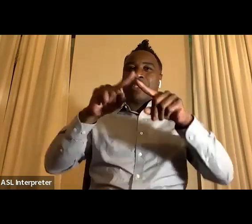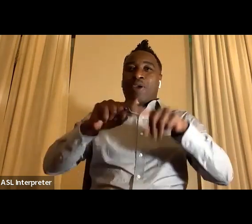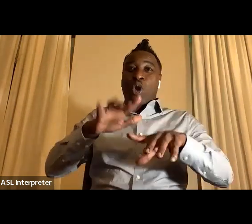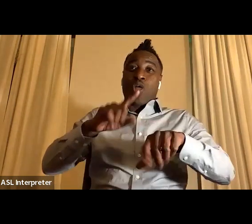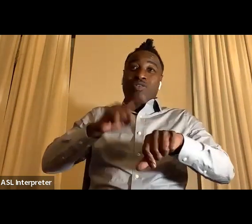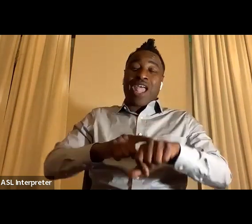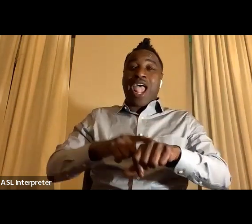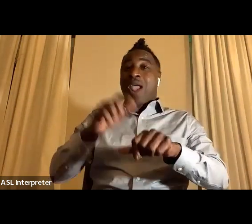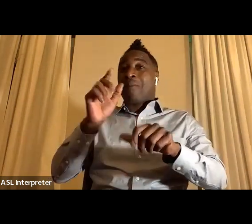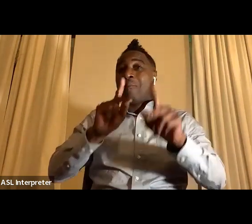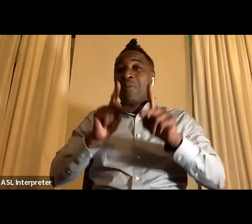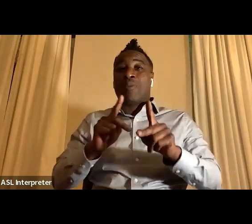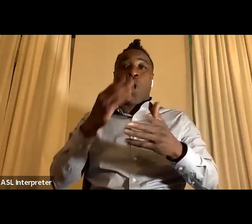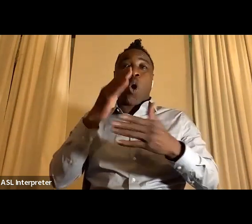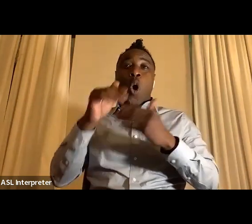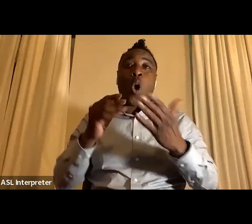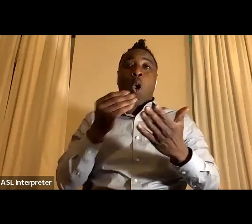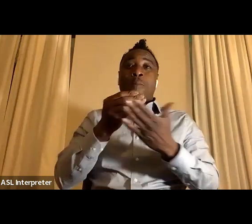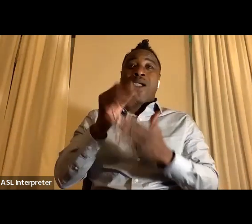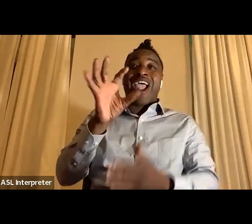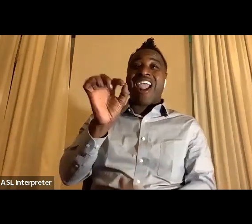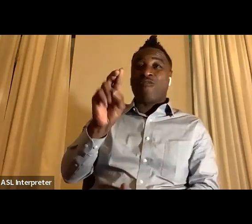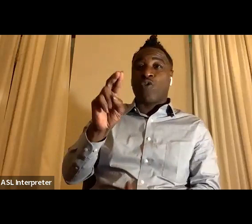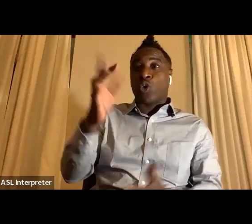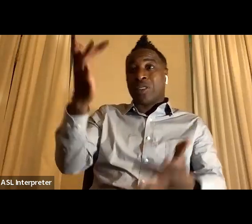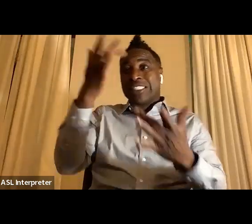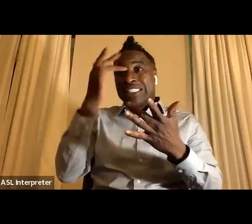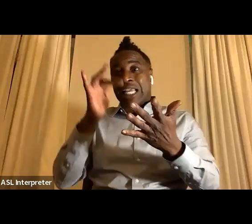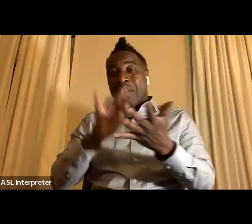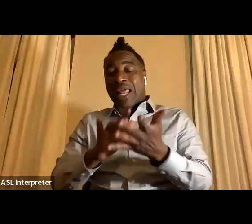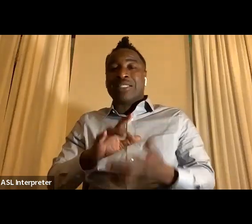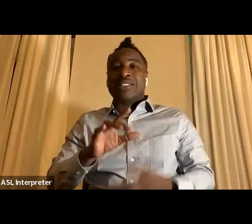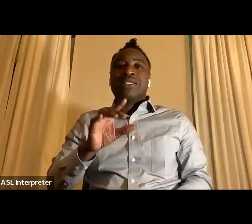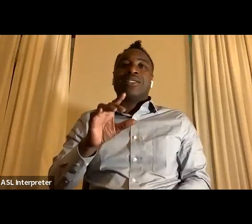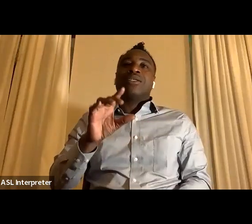Or sometimes I go, So that's a jab a lot.